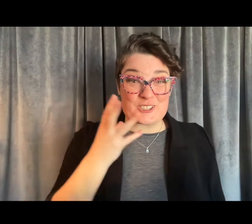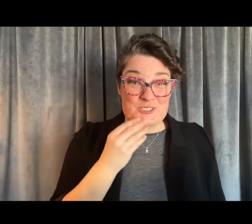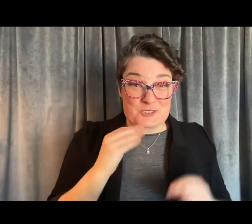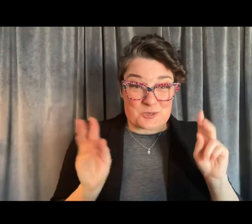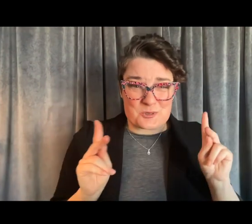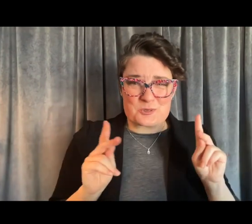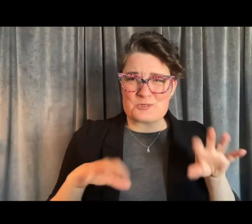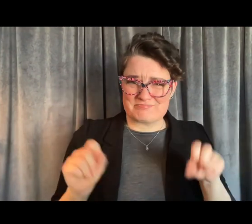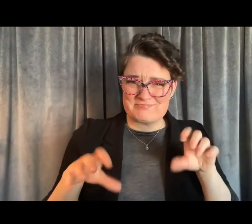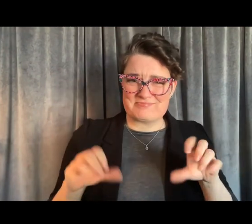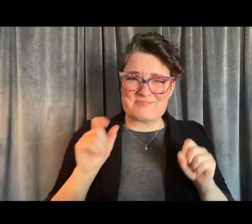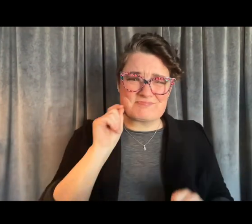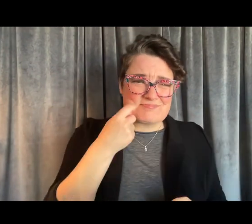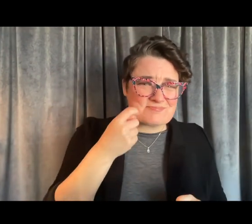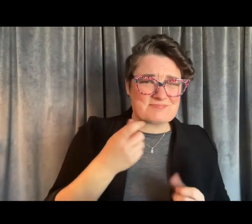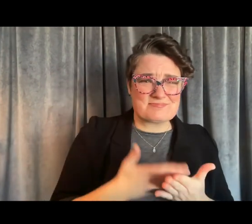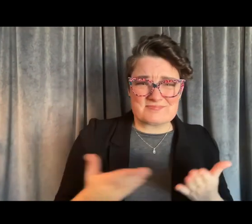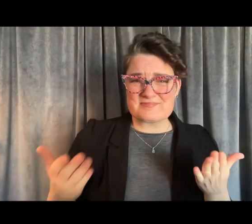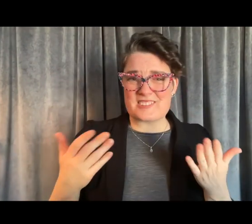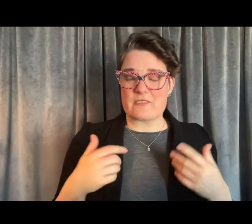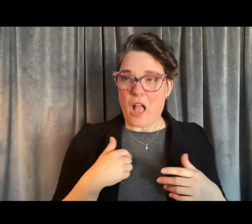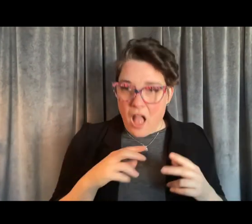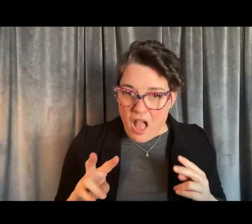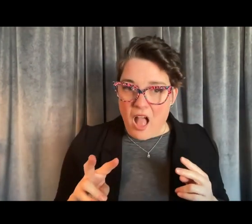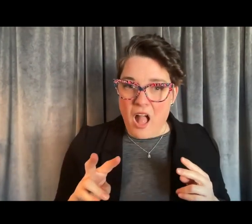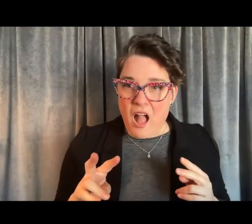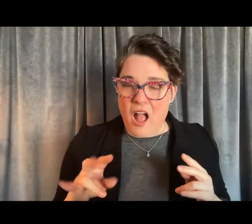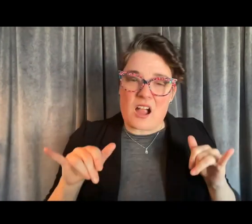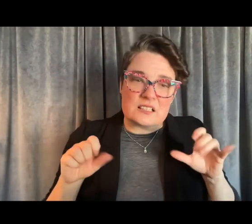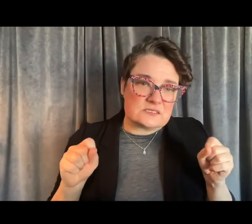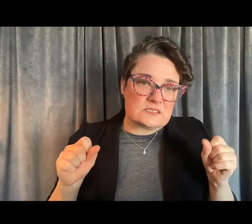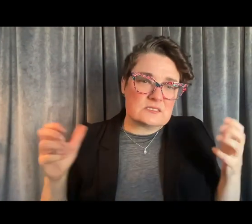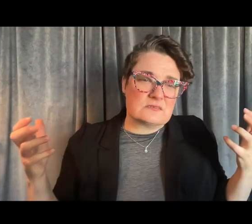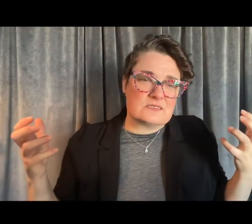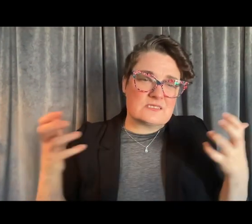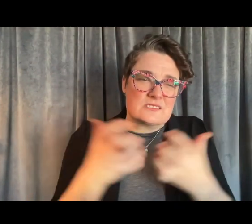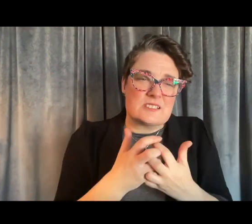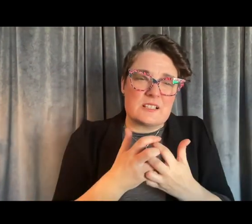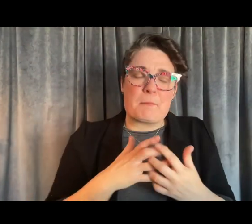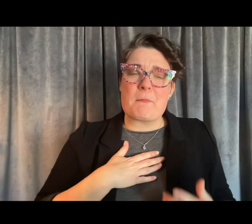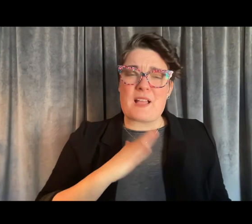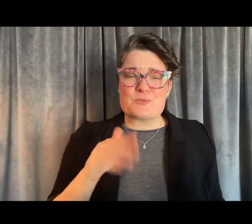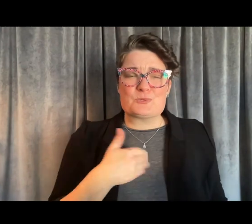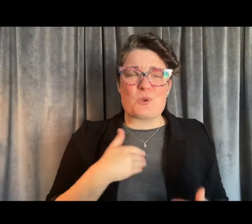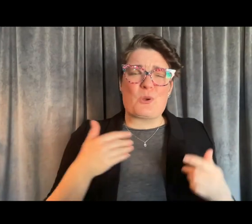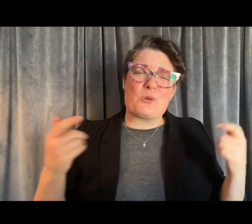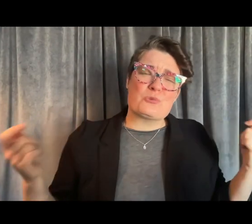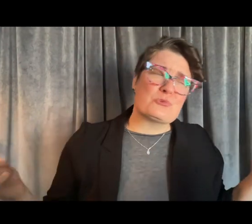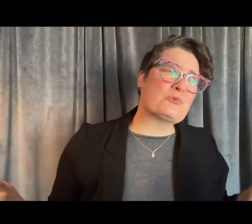doing really cool stuff, you know? And then I was like, [gasp] found my way back and my soul would like, rejoice that